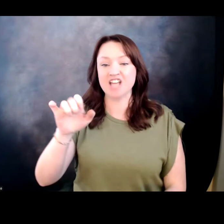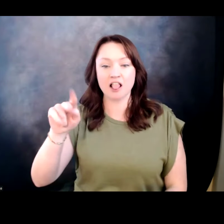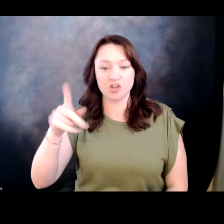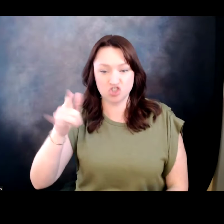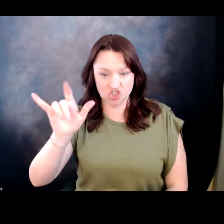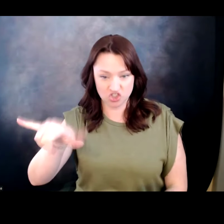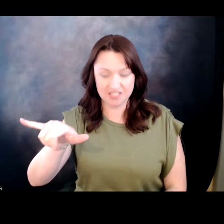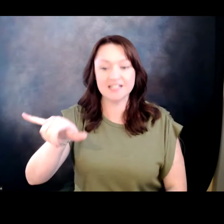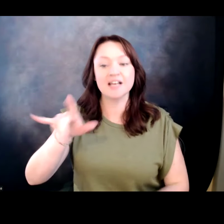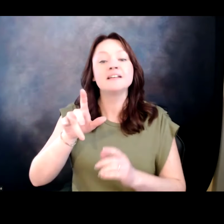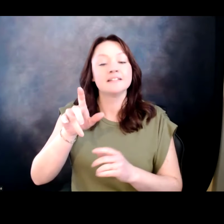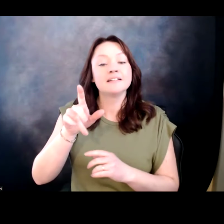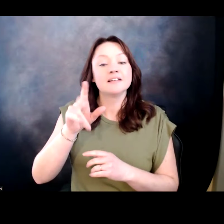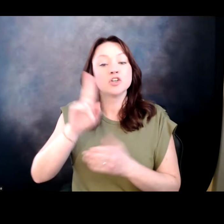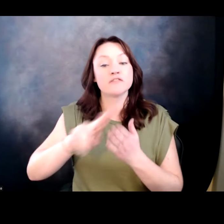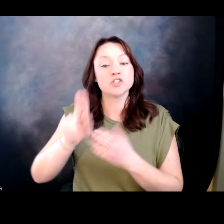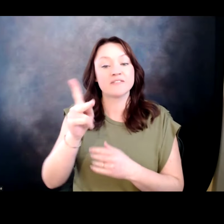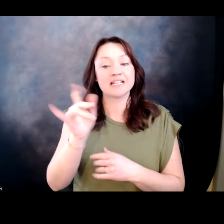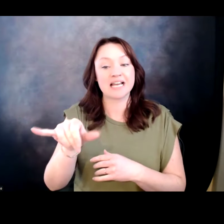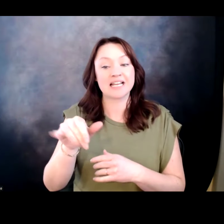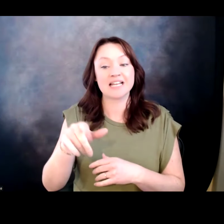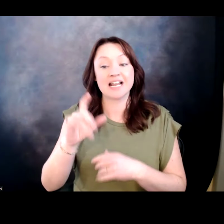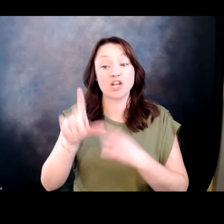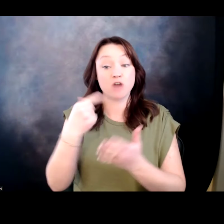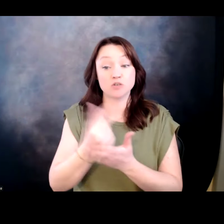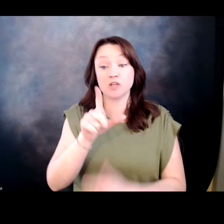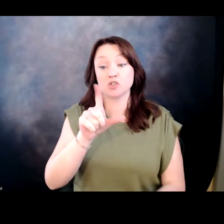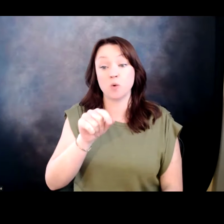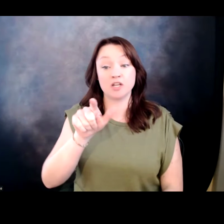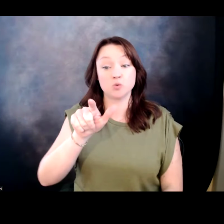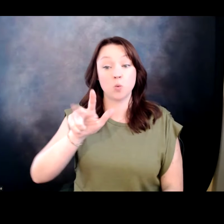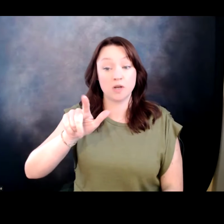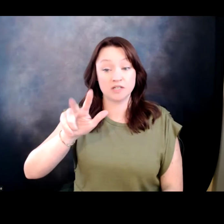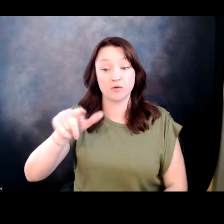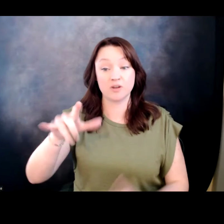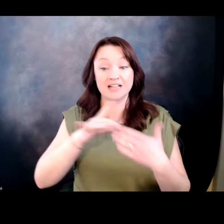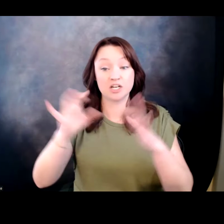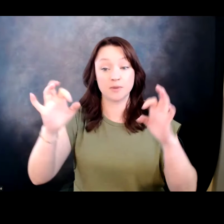and is a 2023 graduate of the leadership education in neurodevelopmental